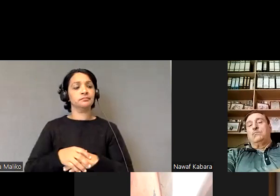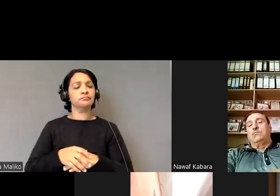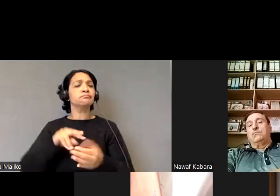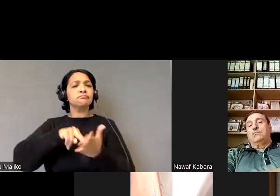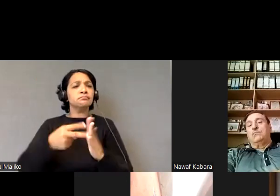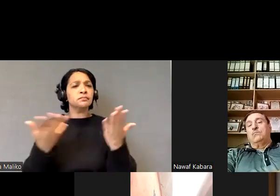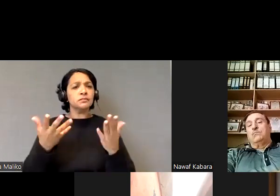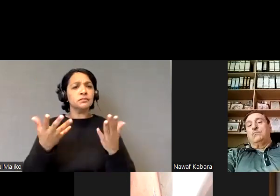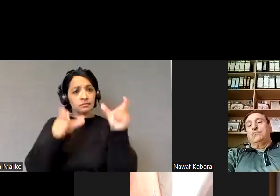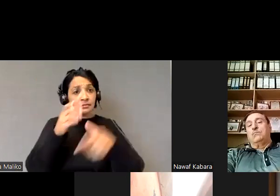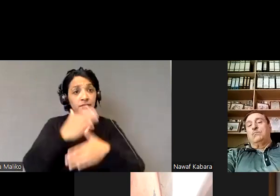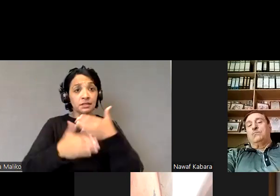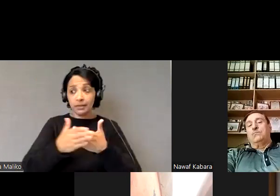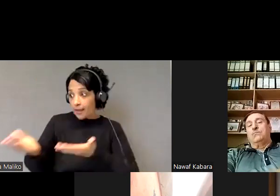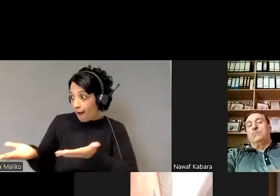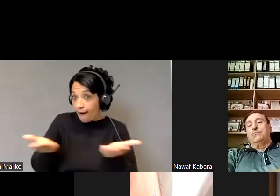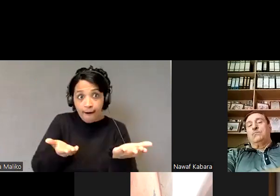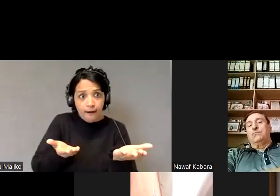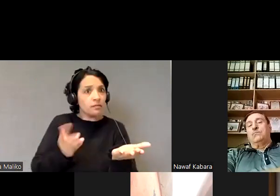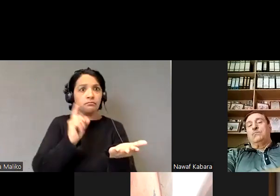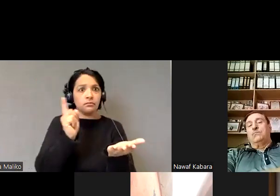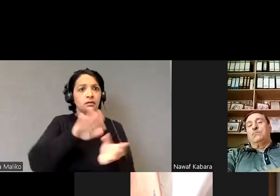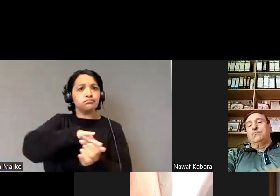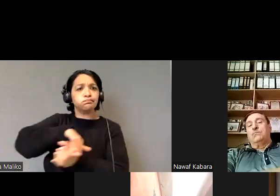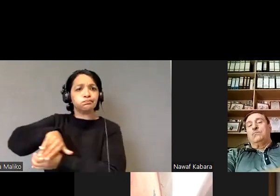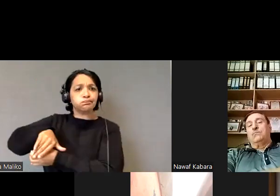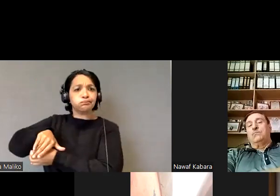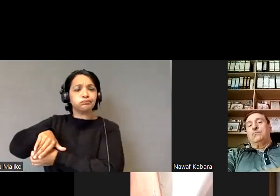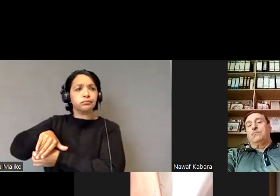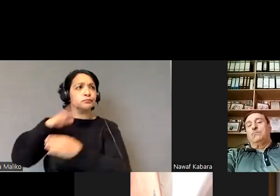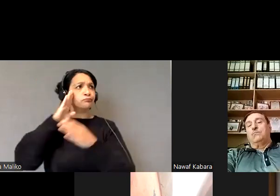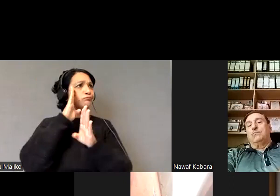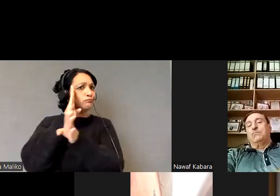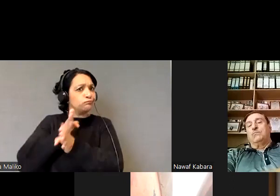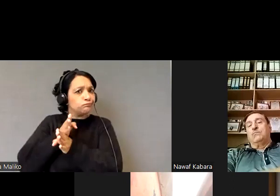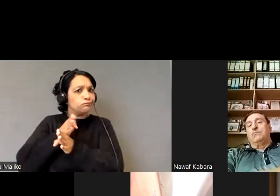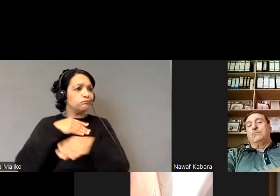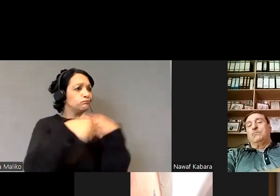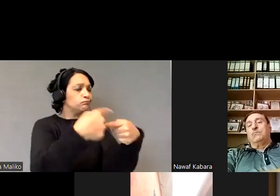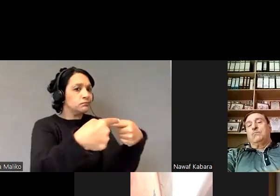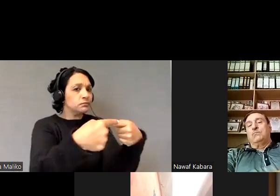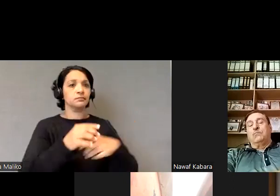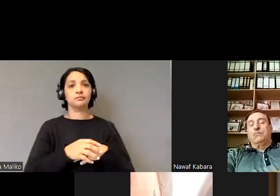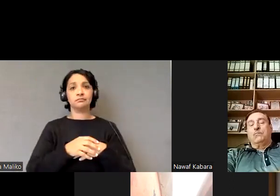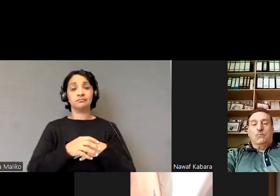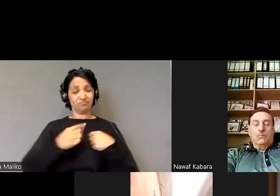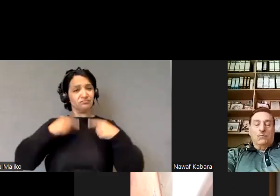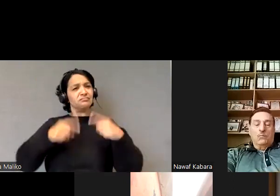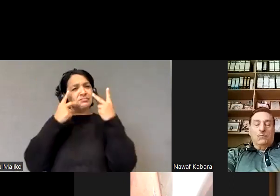There's clearly a need to change the narrative of persons with disabilities and move away